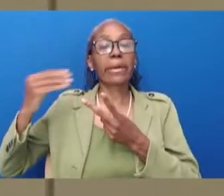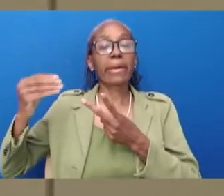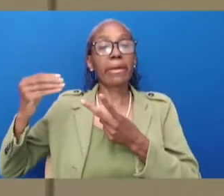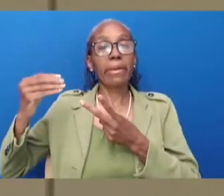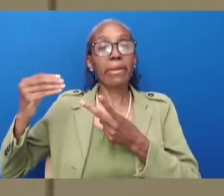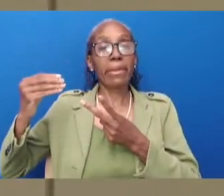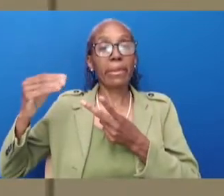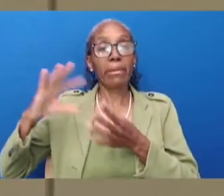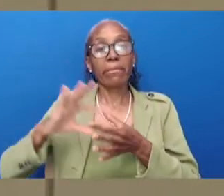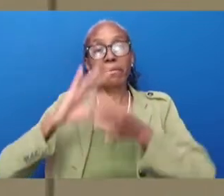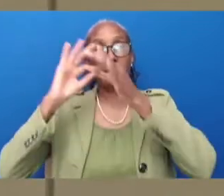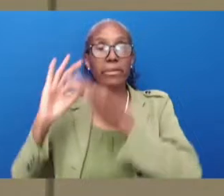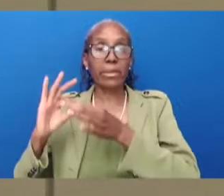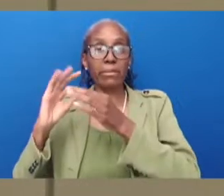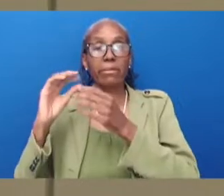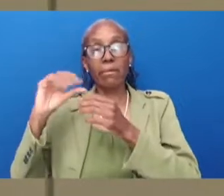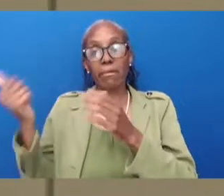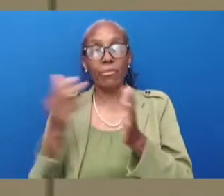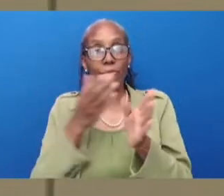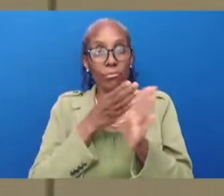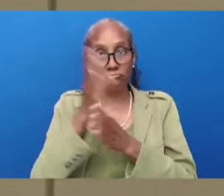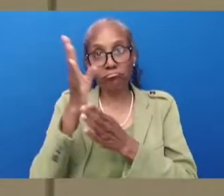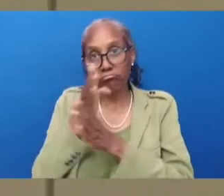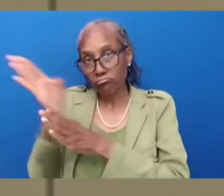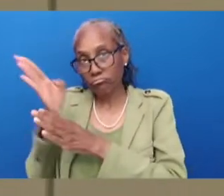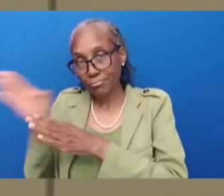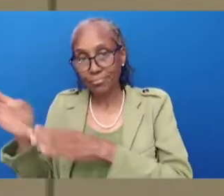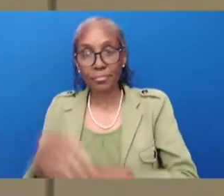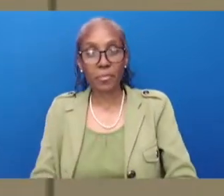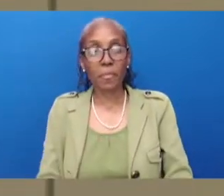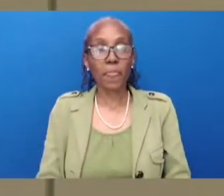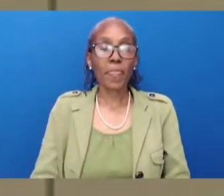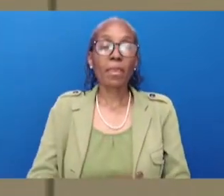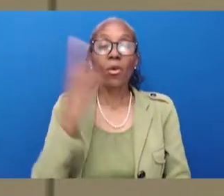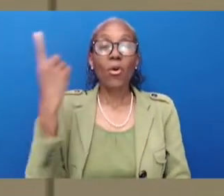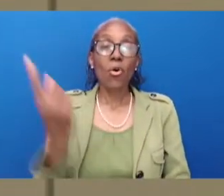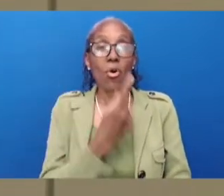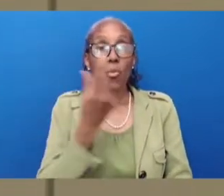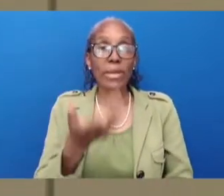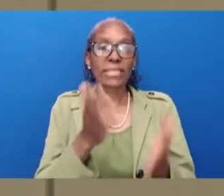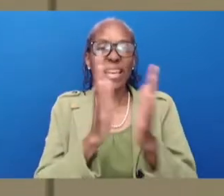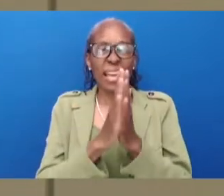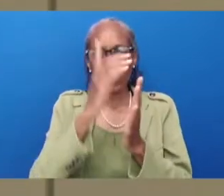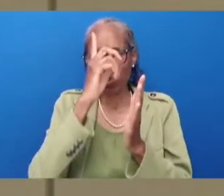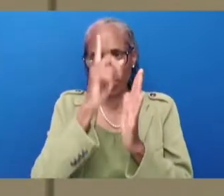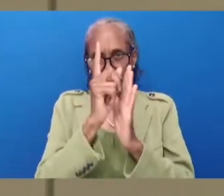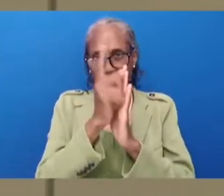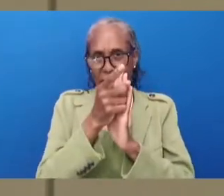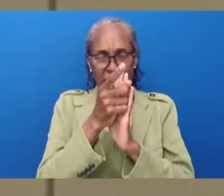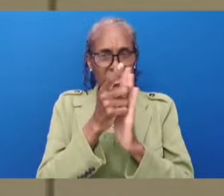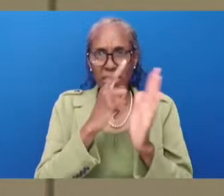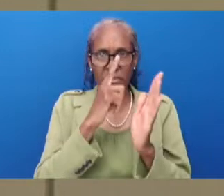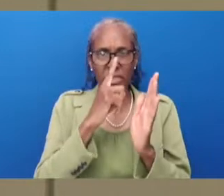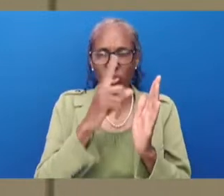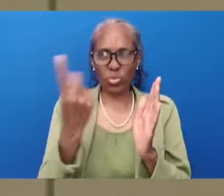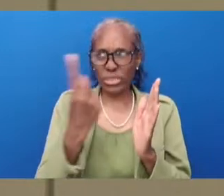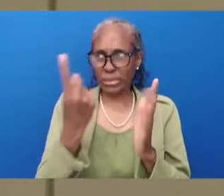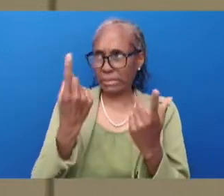ROOTED IN HISTORY AND IN OTHER